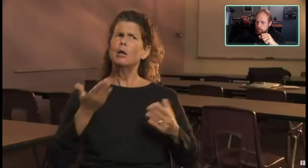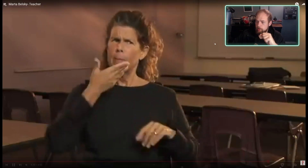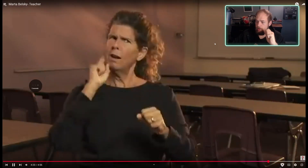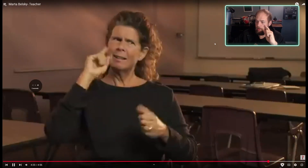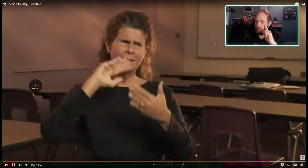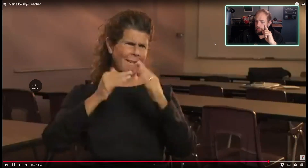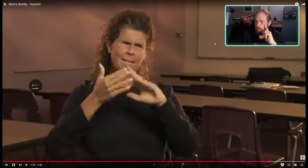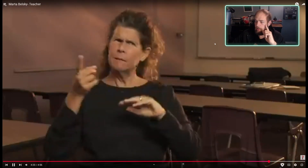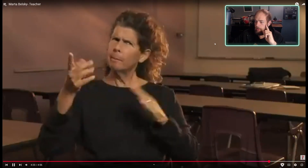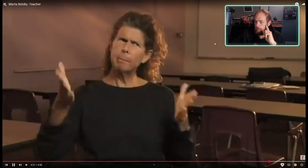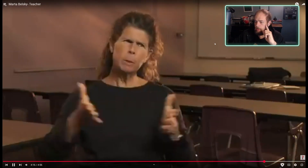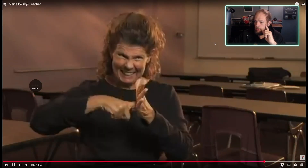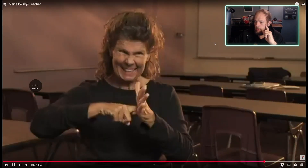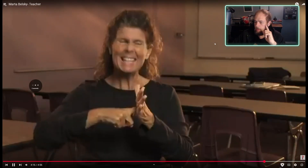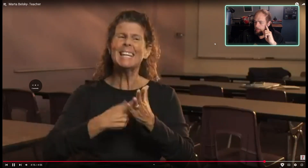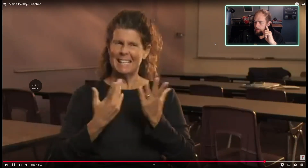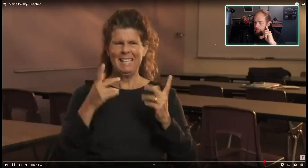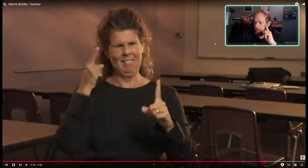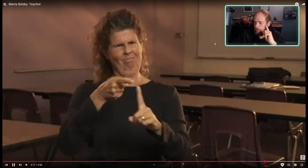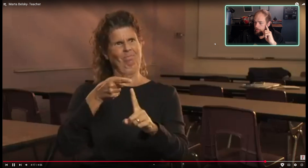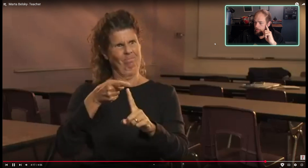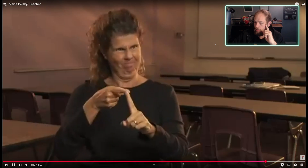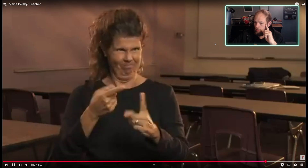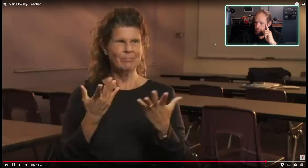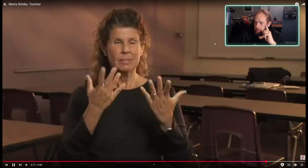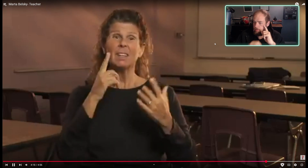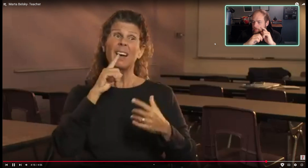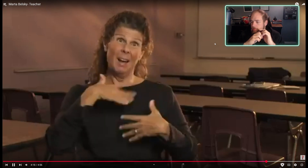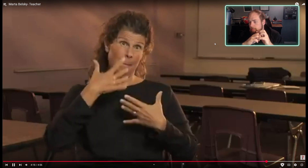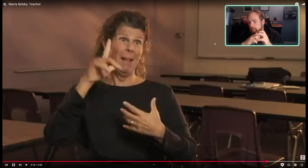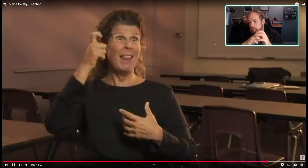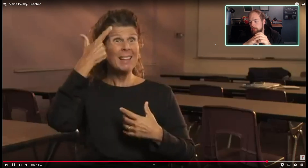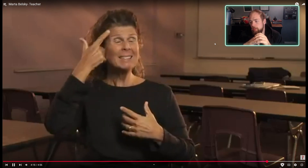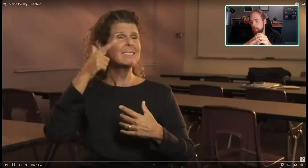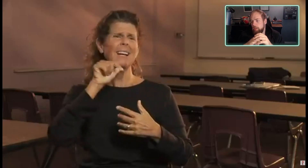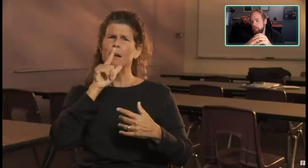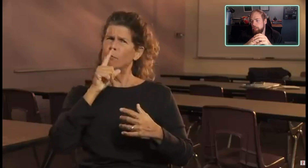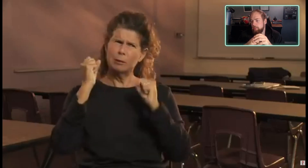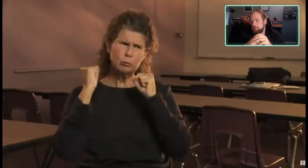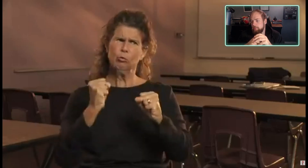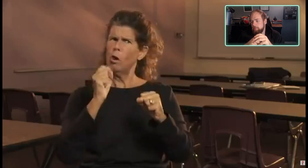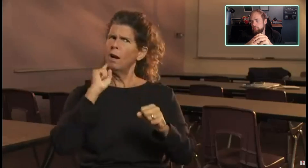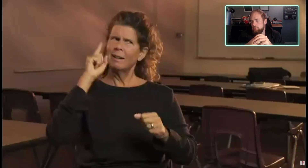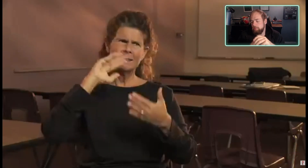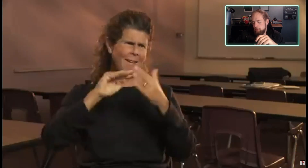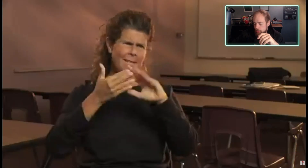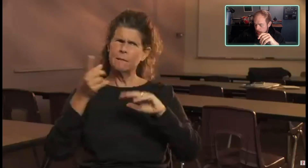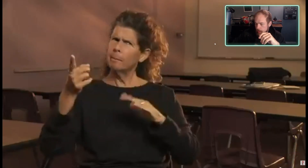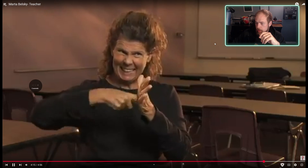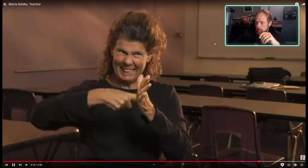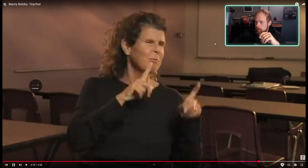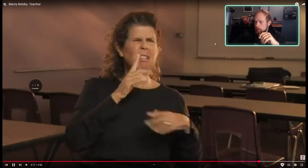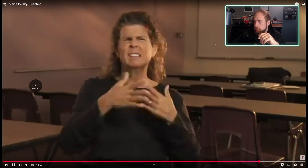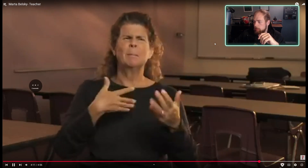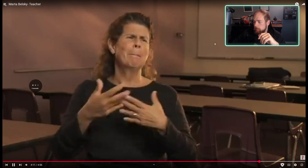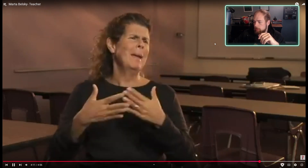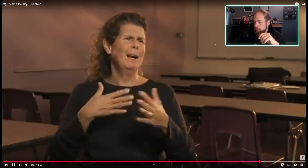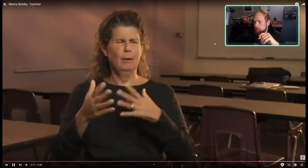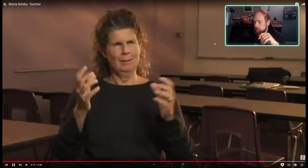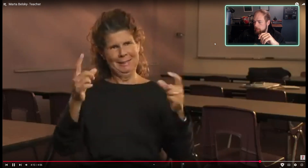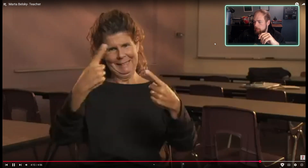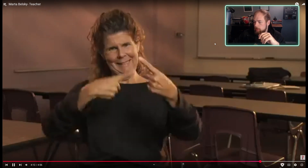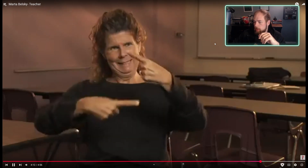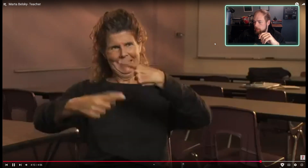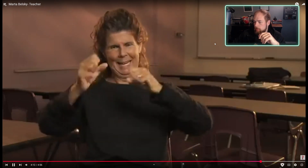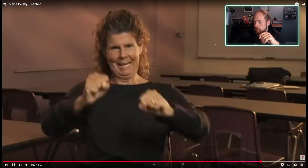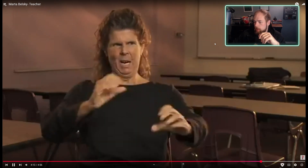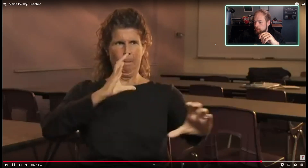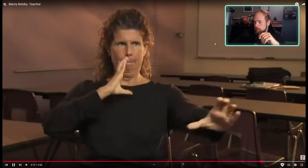no yeah okay I was I didn't understand it right kind